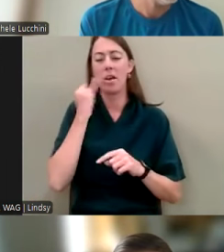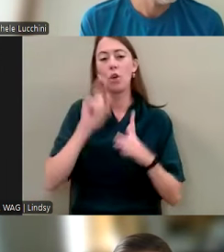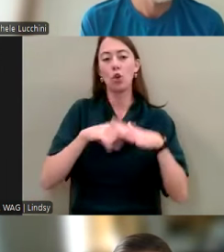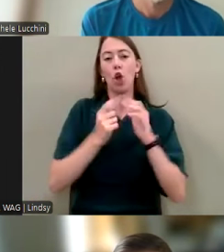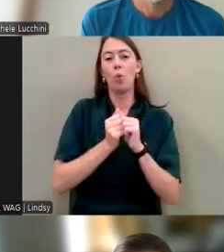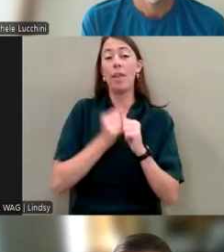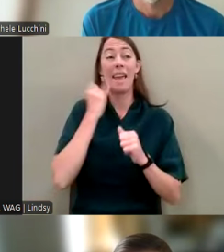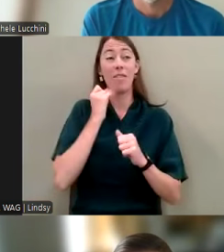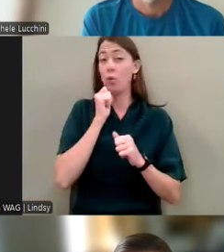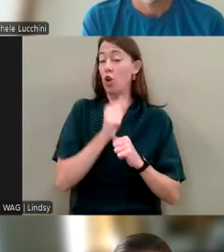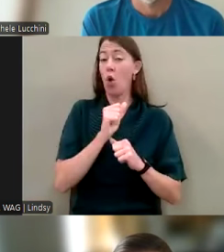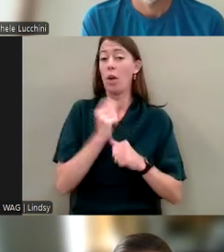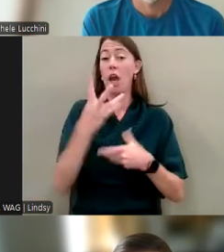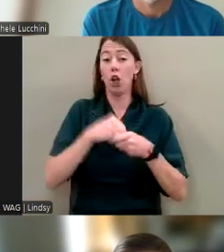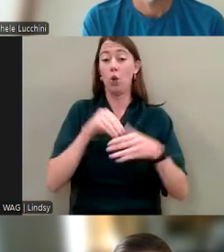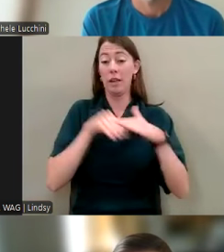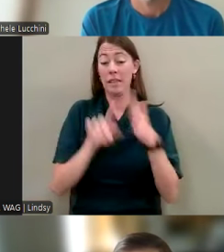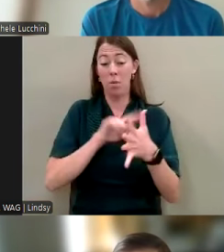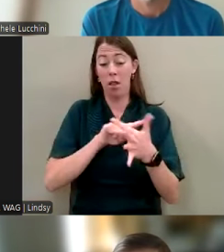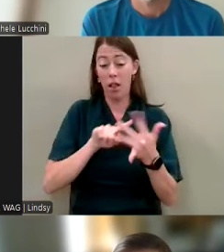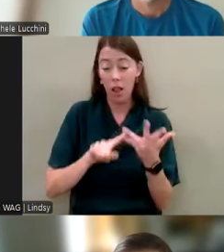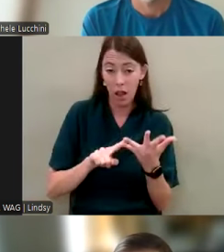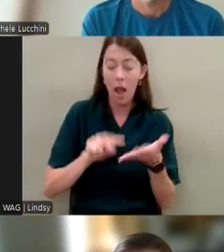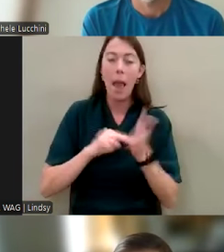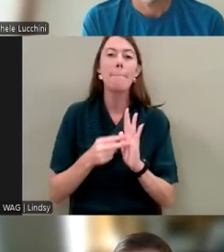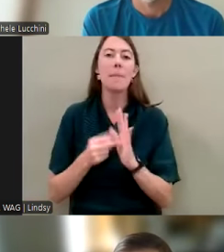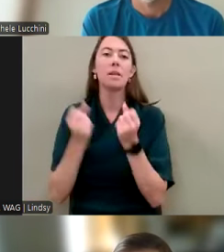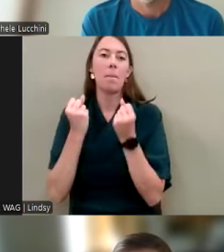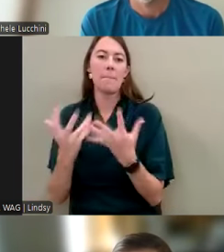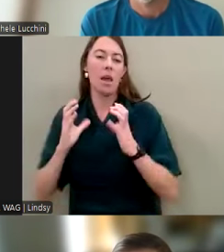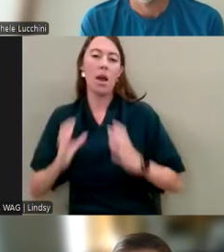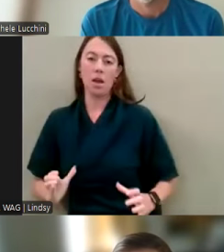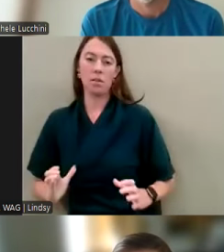aren't going to be able to interact with us, and can we really afford to let that happen?